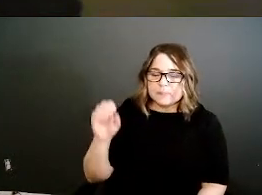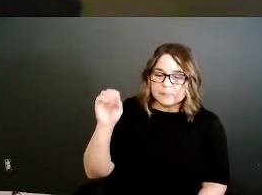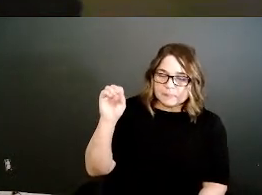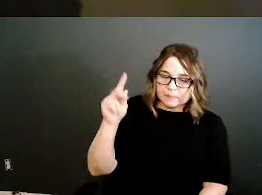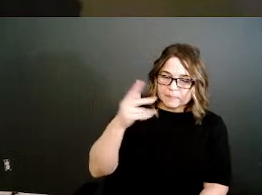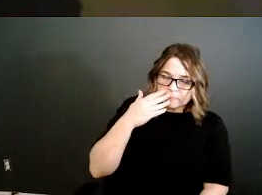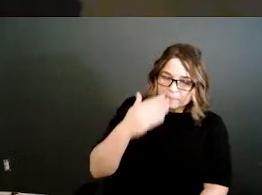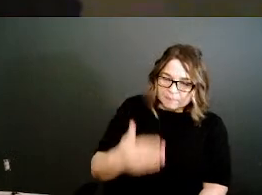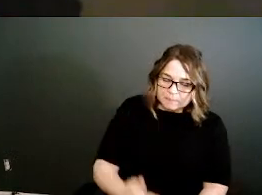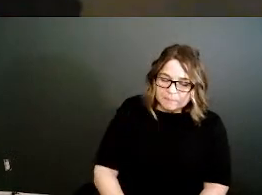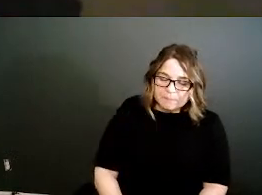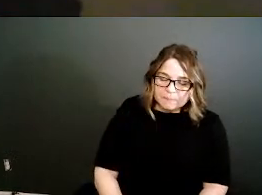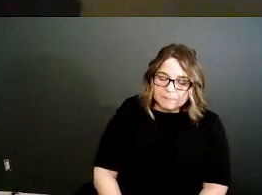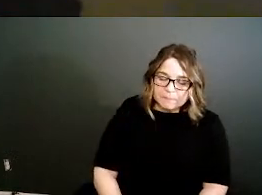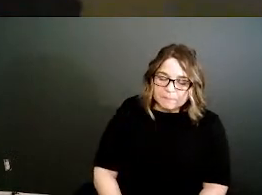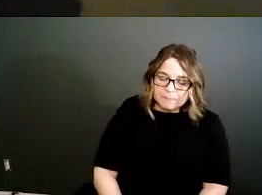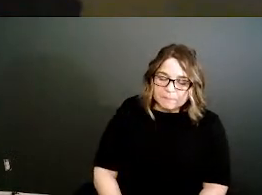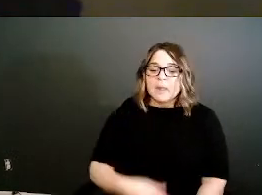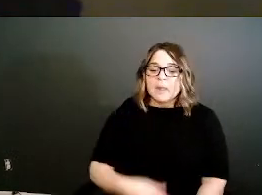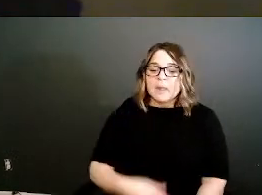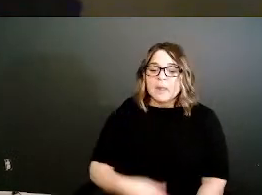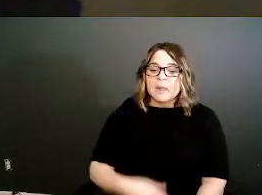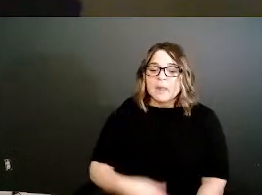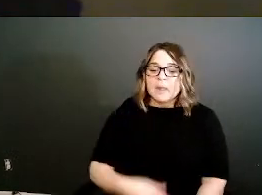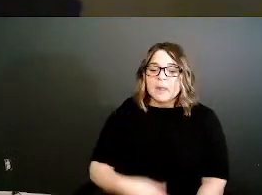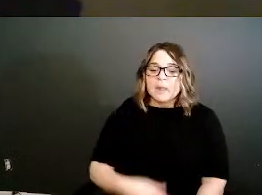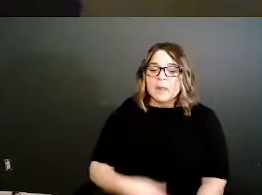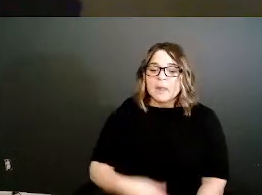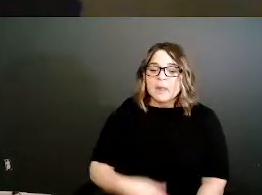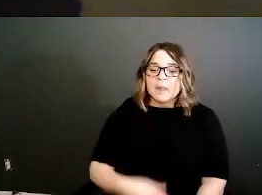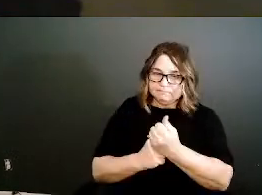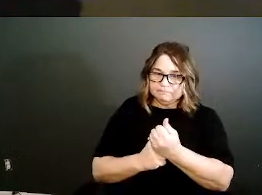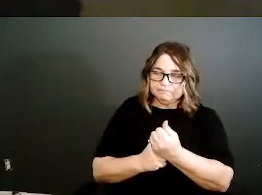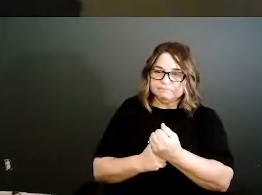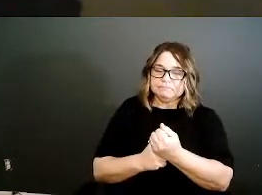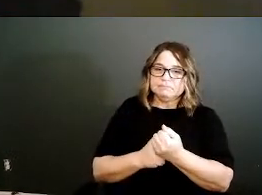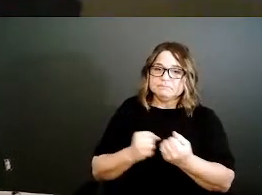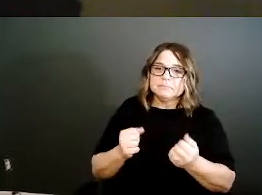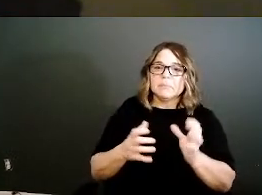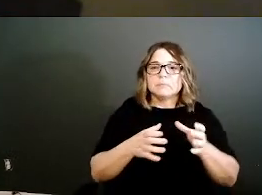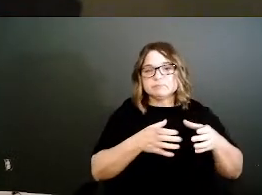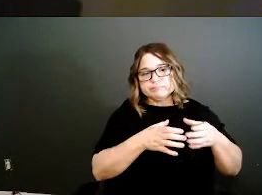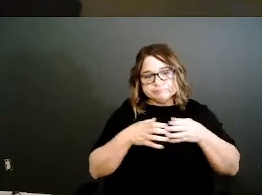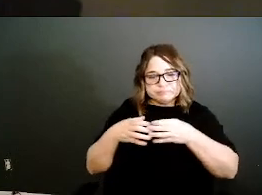BUDGET, TO OUR DEPARTMENT HEADS, DIVISION DIRECTORS, WHO ARE VISIBLY SEEN IN OUR MEETINGS AND TO THE MANY MANY STAFF WHO AREN'T. WE APPRECIATE YOU SO MUCH.